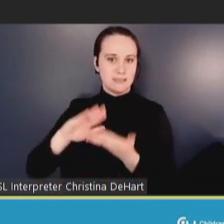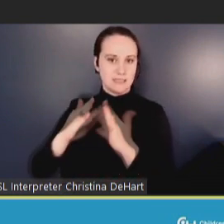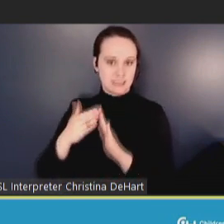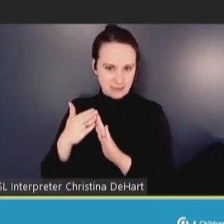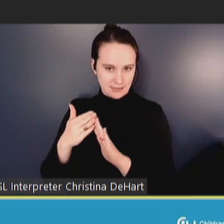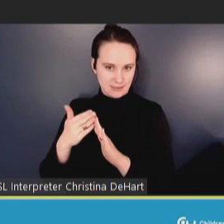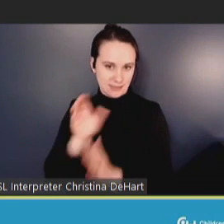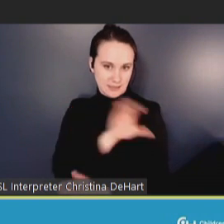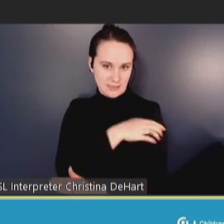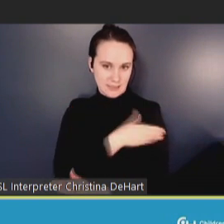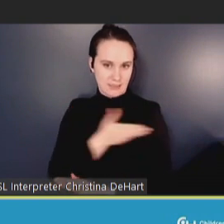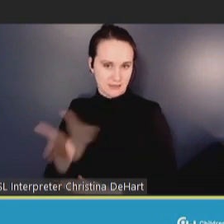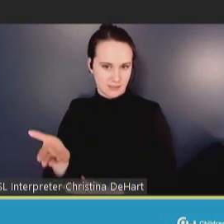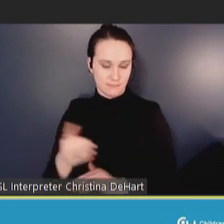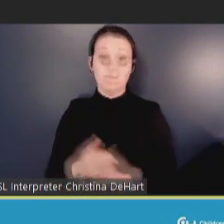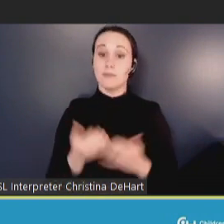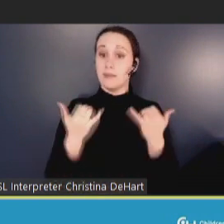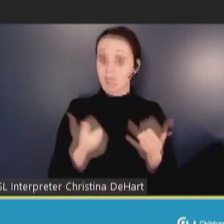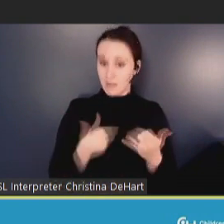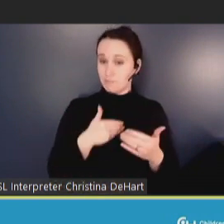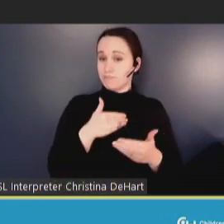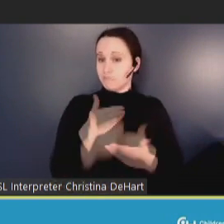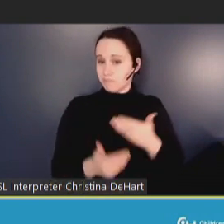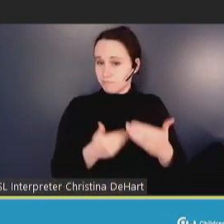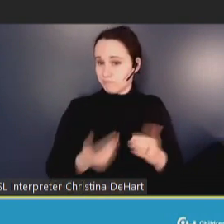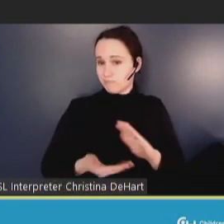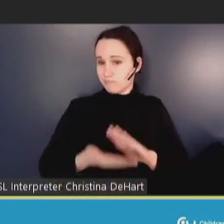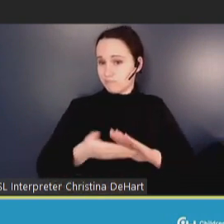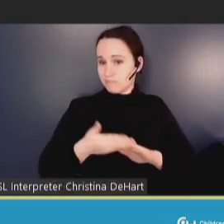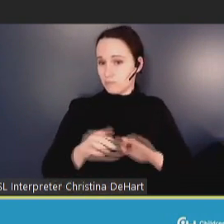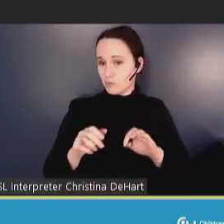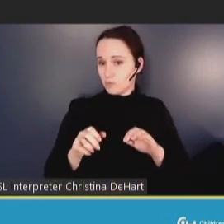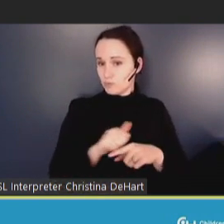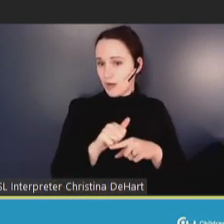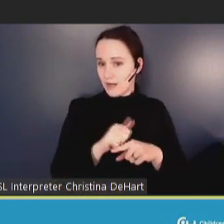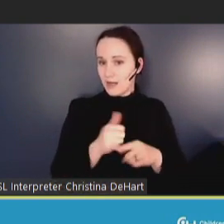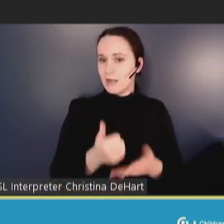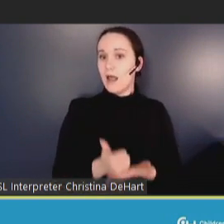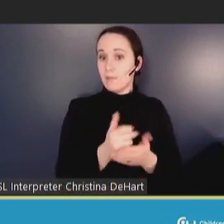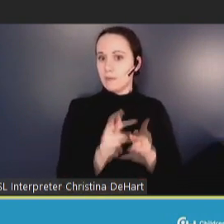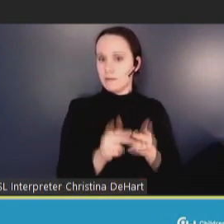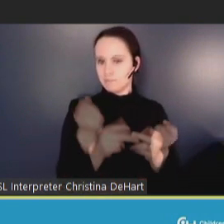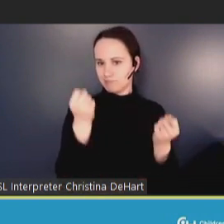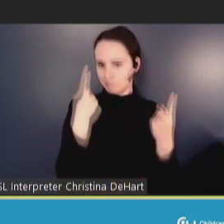developing a training to increase participants' understanding of autism and to equip learners with